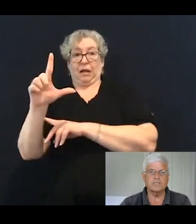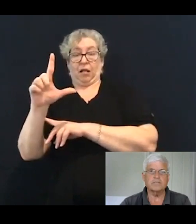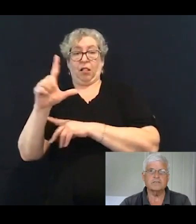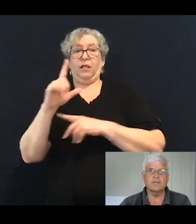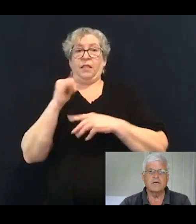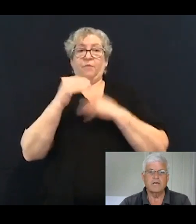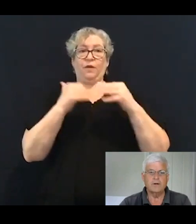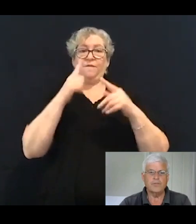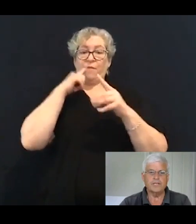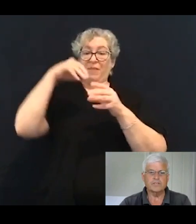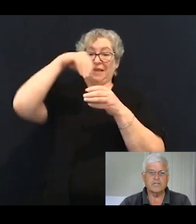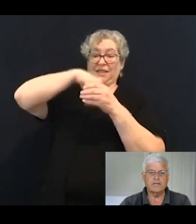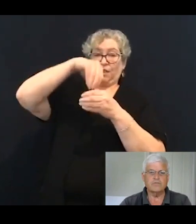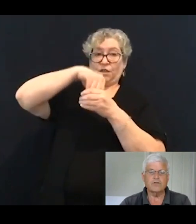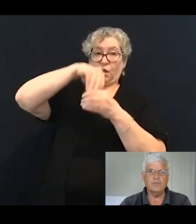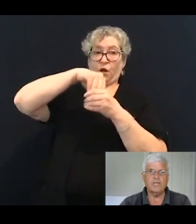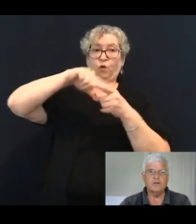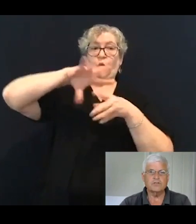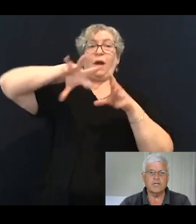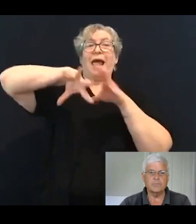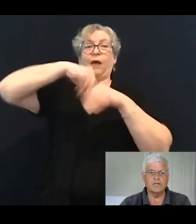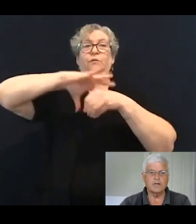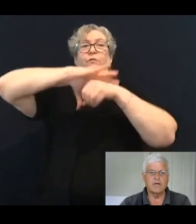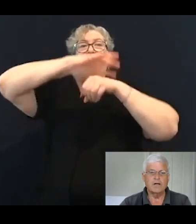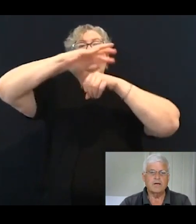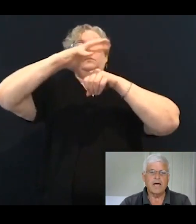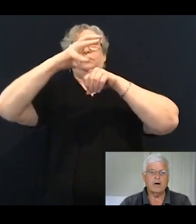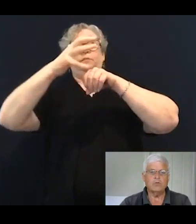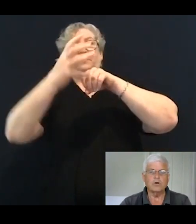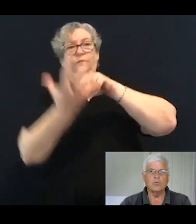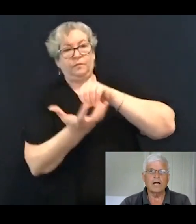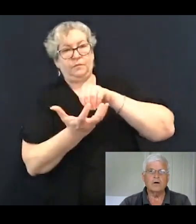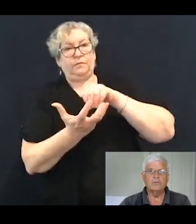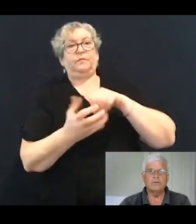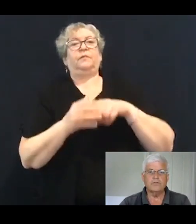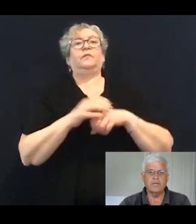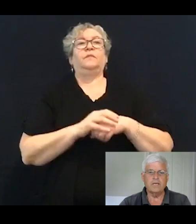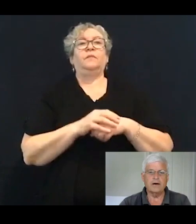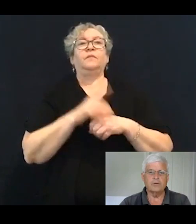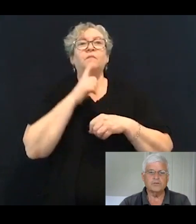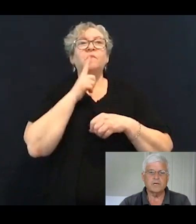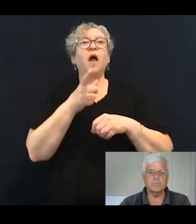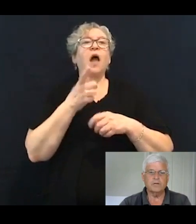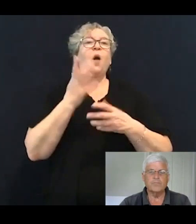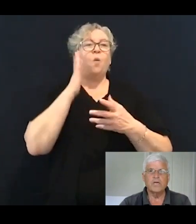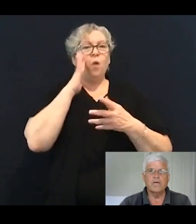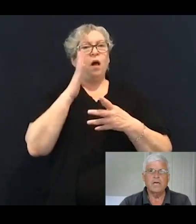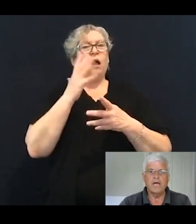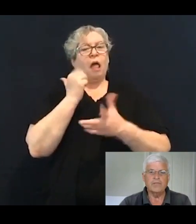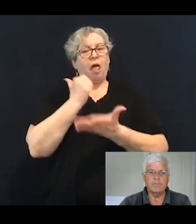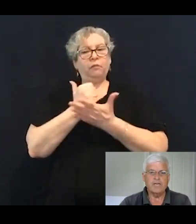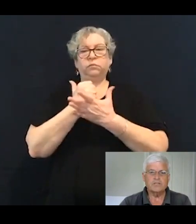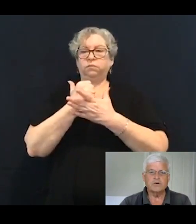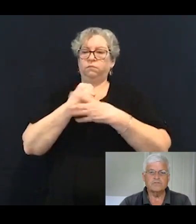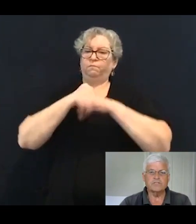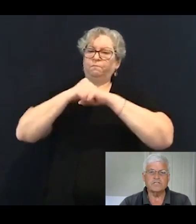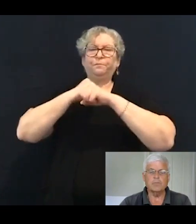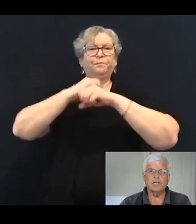extend from the inner segment out around the outer segment. And they may serve to stabilize the outer segment.